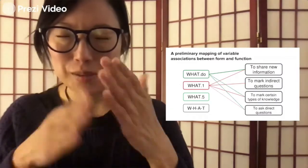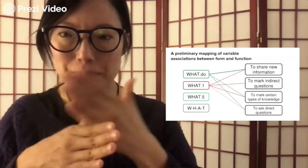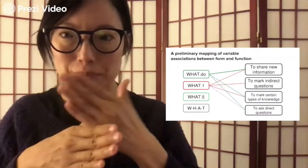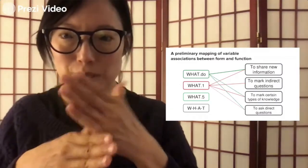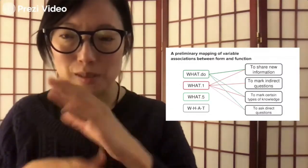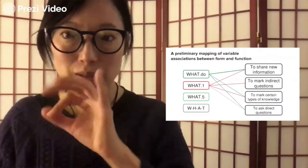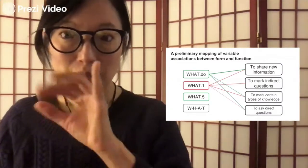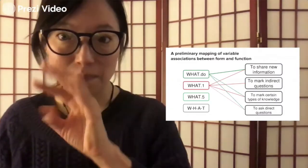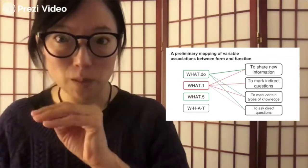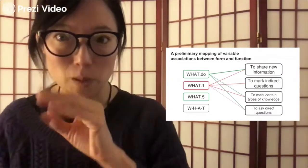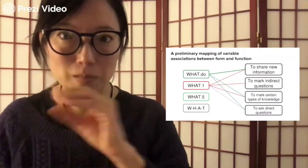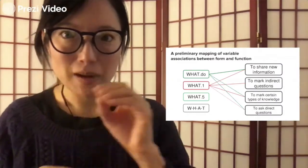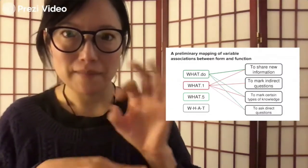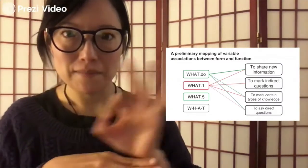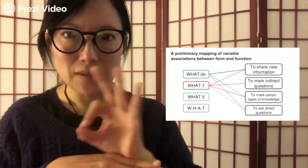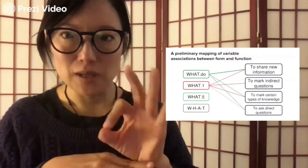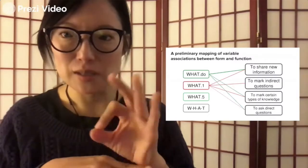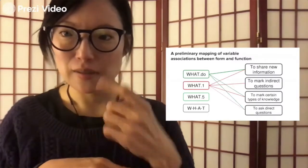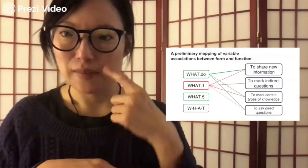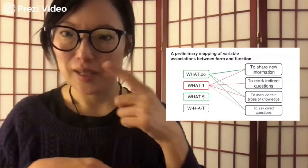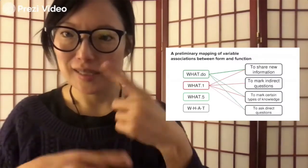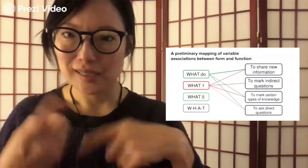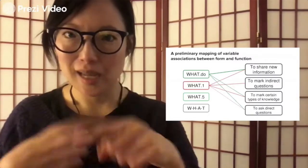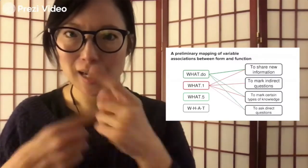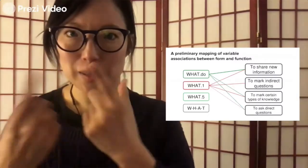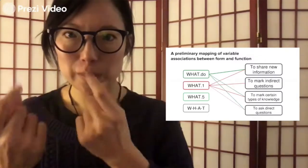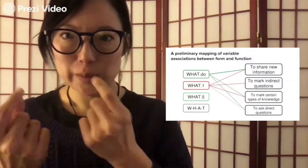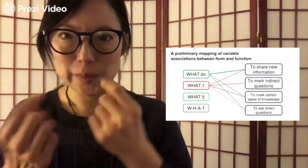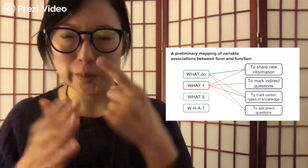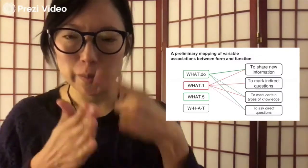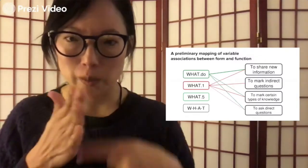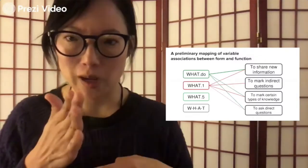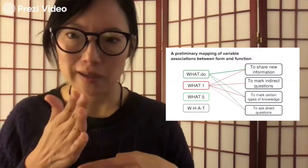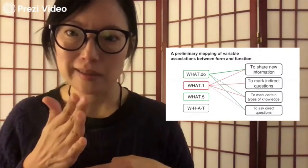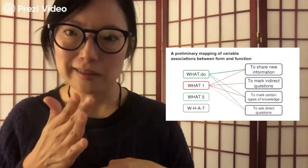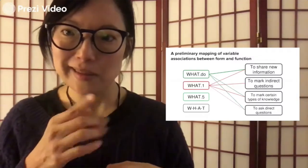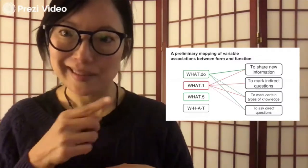associations between form and function of the signs WHAT.do